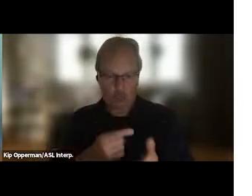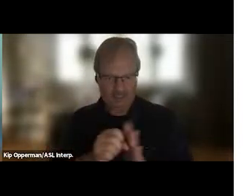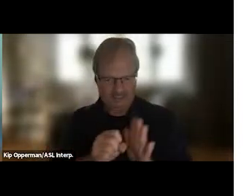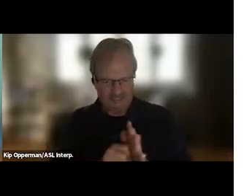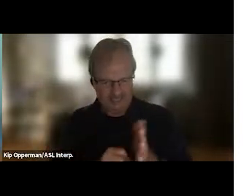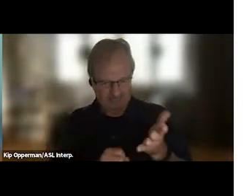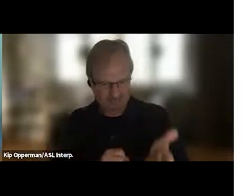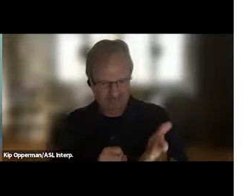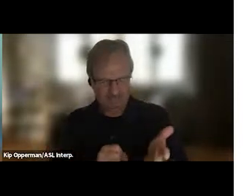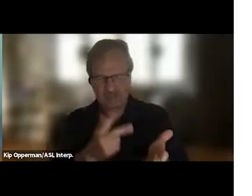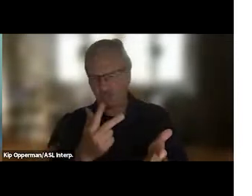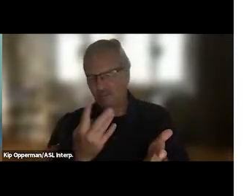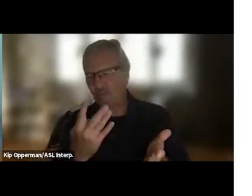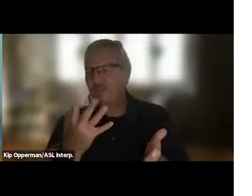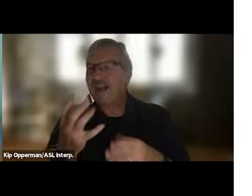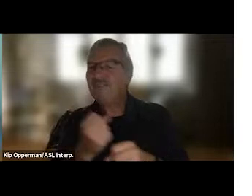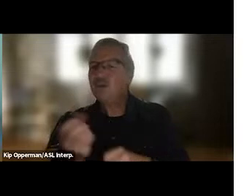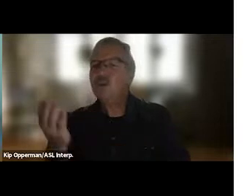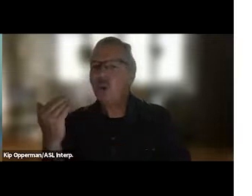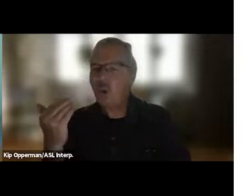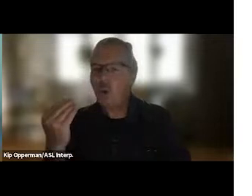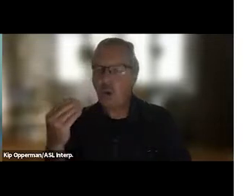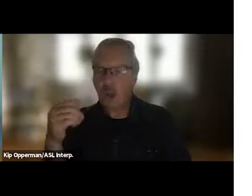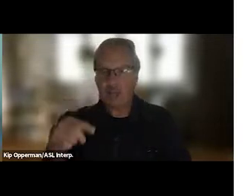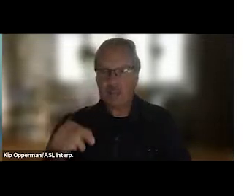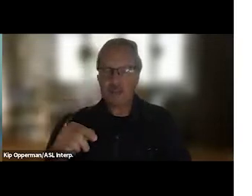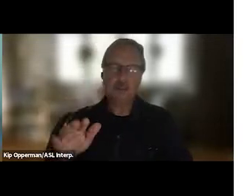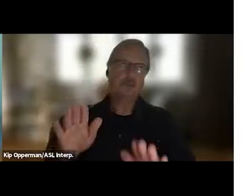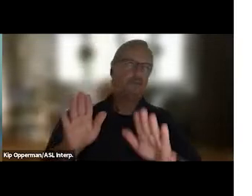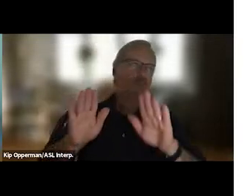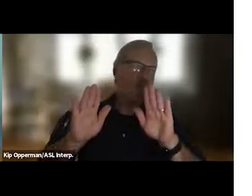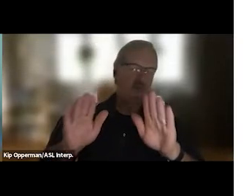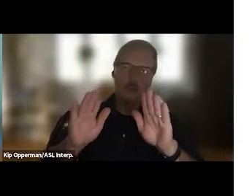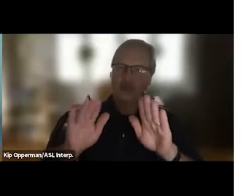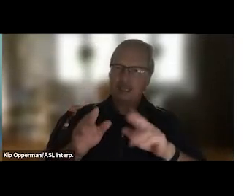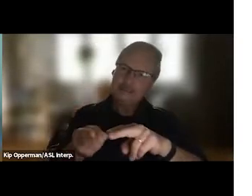three, four, five years ago, this is a tremendous increase in the numbers.